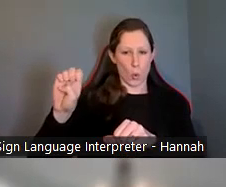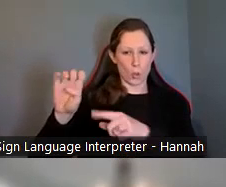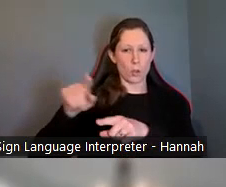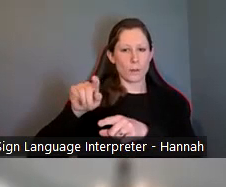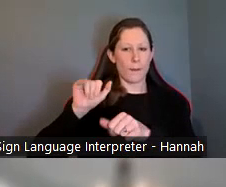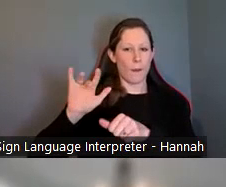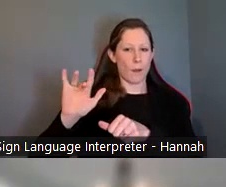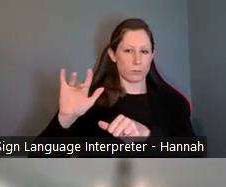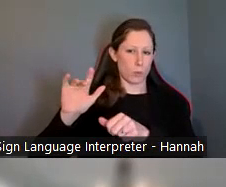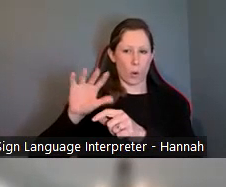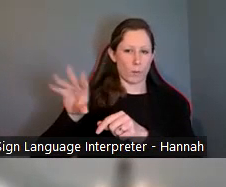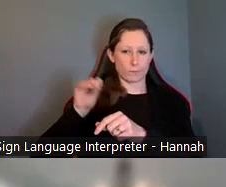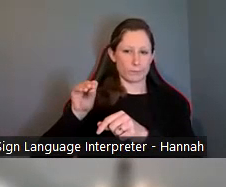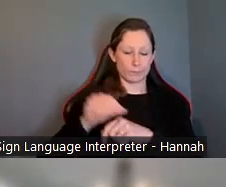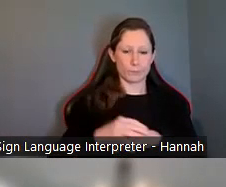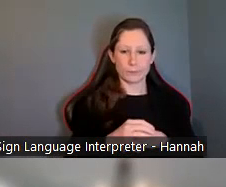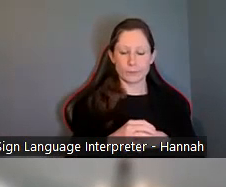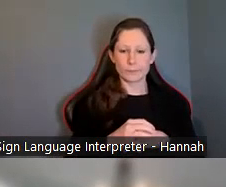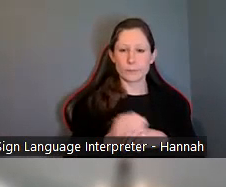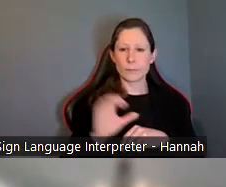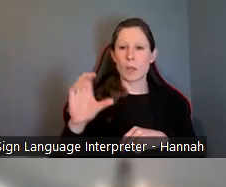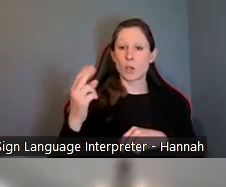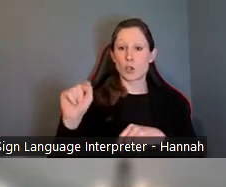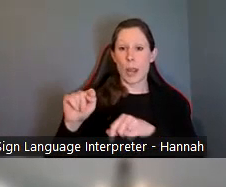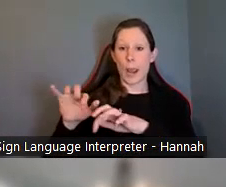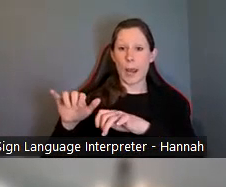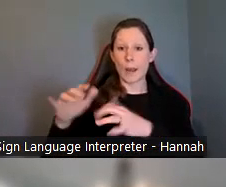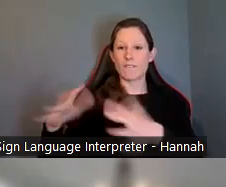Chat to everyone has been disabled due to interference with screen readers.